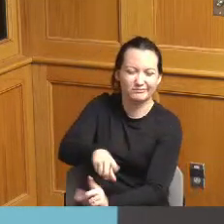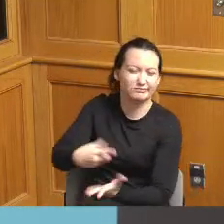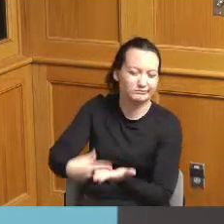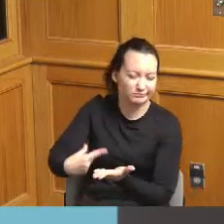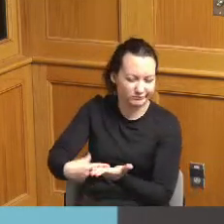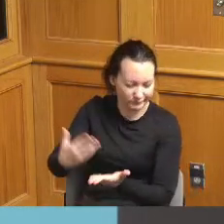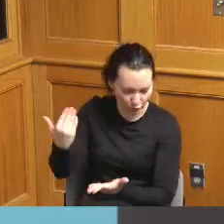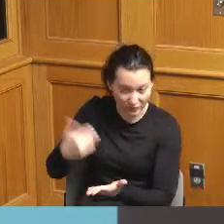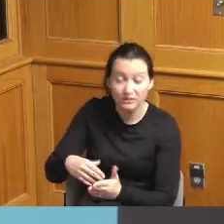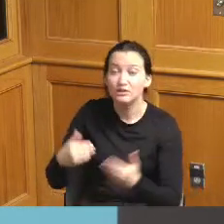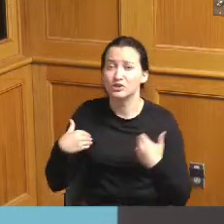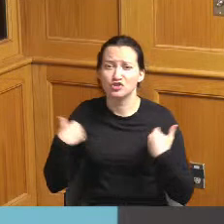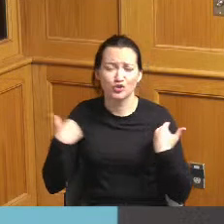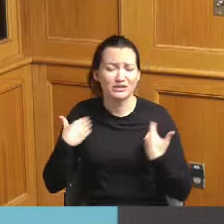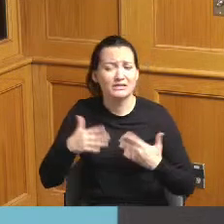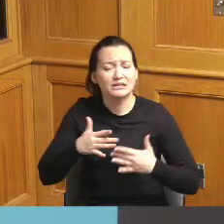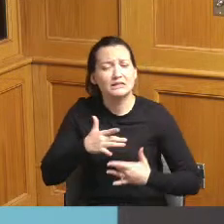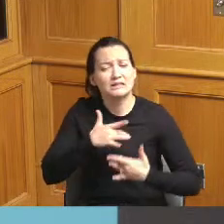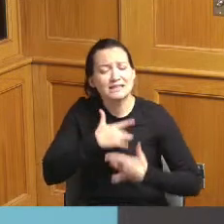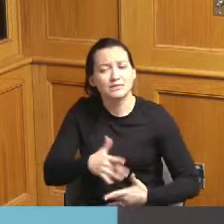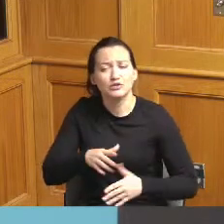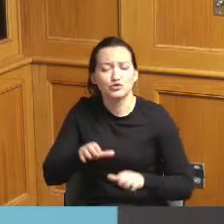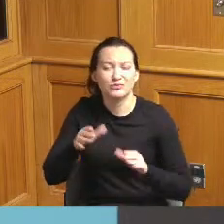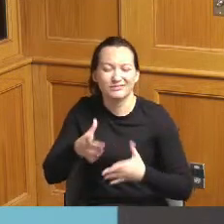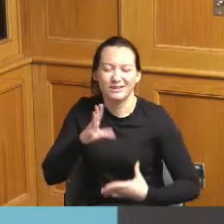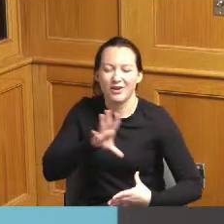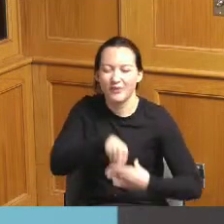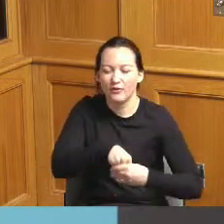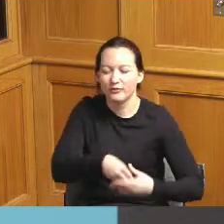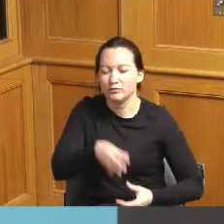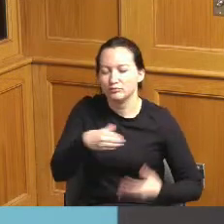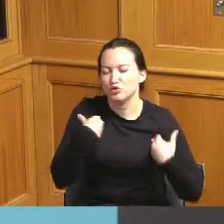these children are typically involved in Juvenile Justice Behavioral Health and also